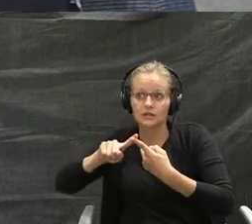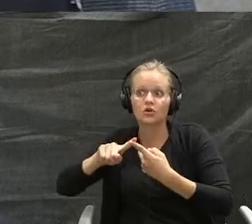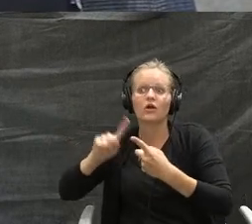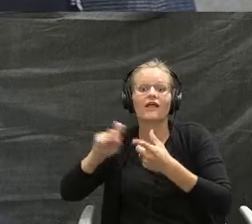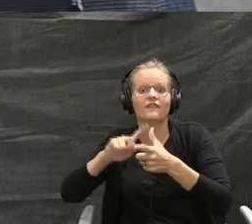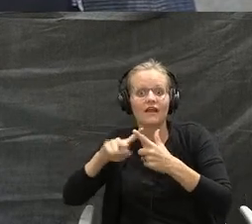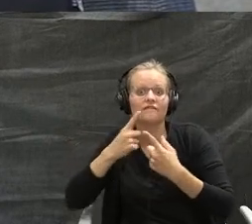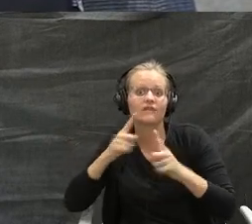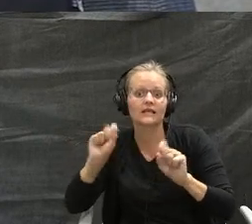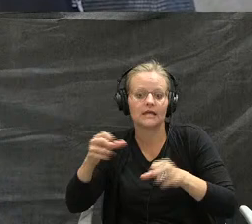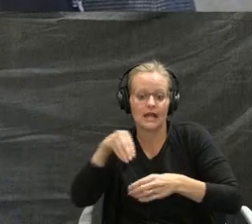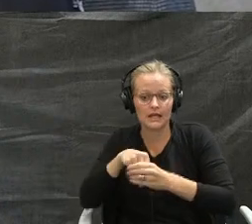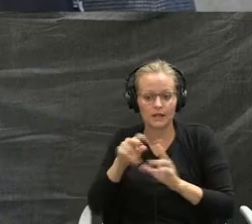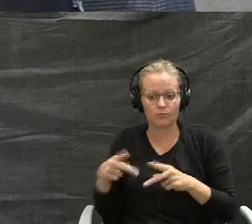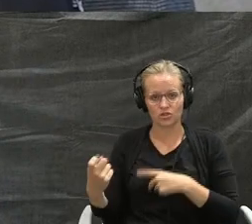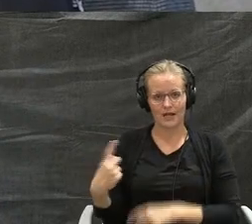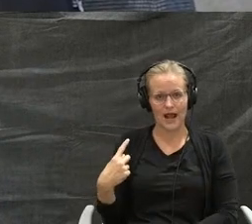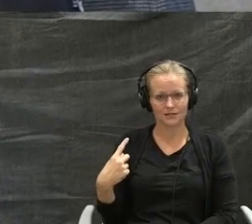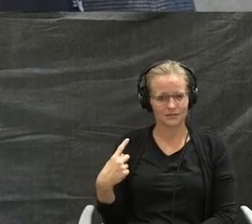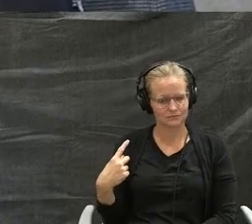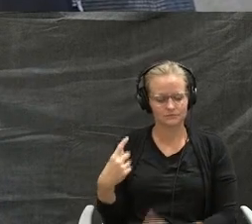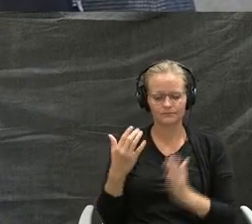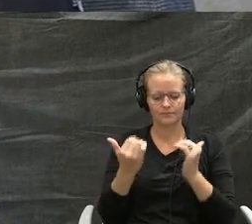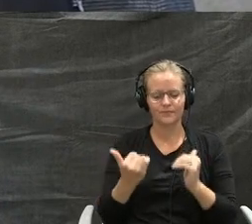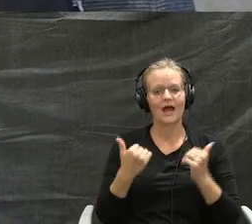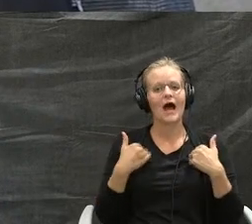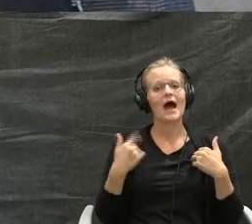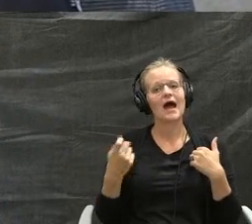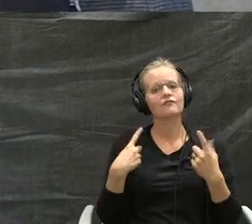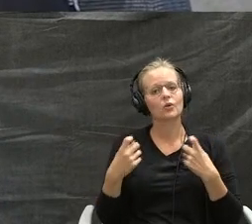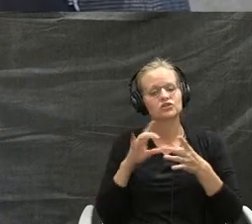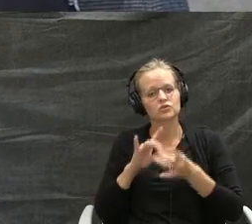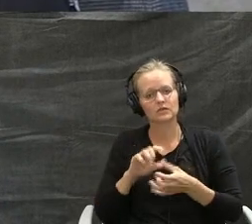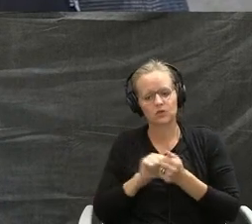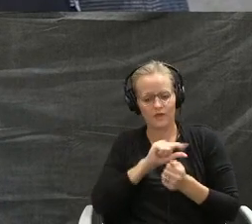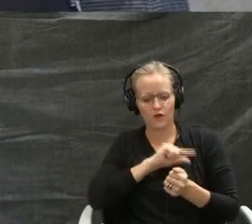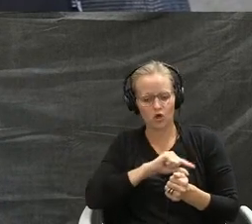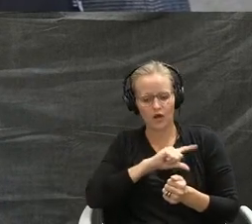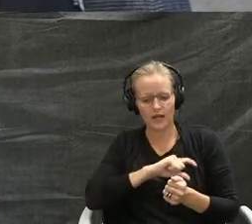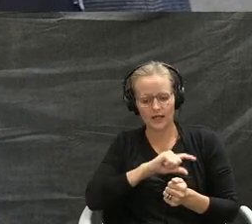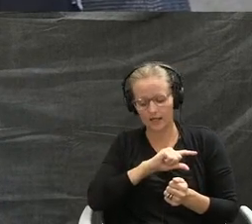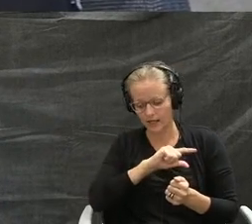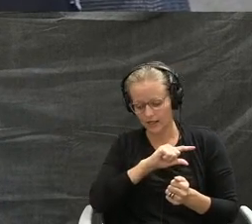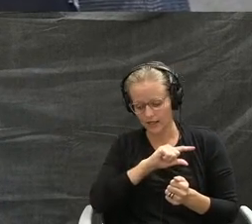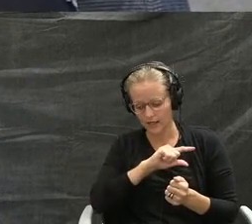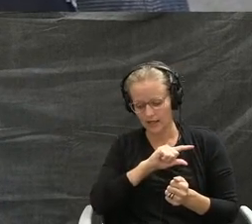I also have a general question regarding grading expectations with the online and hybrid models. Will expectations be the